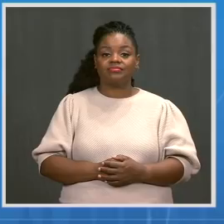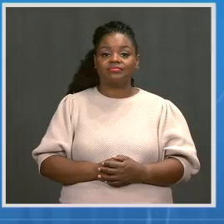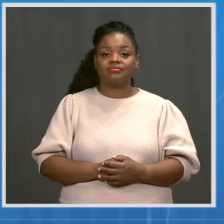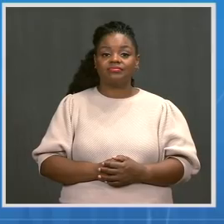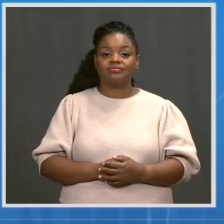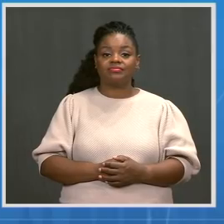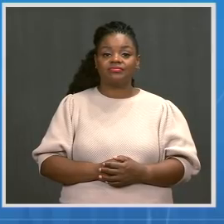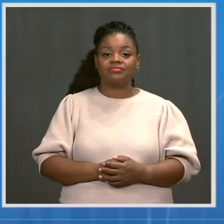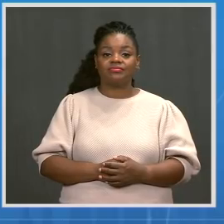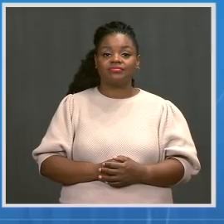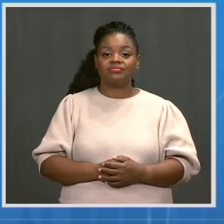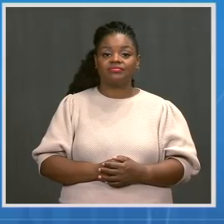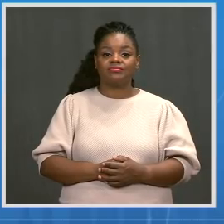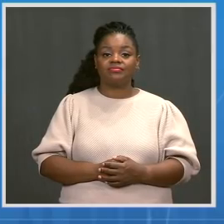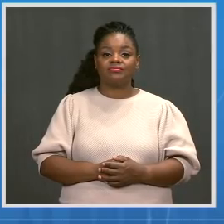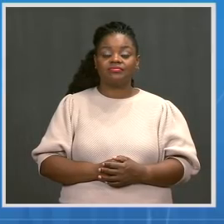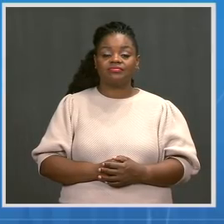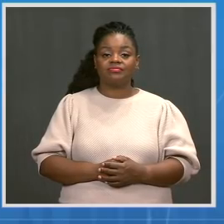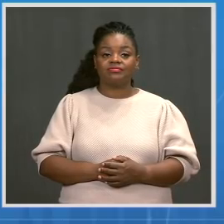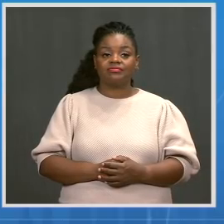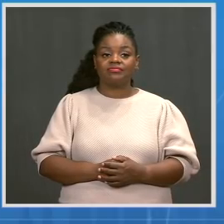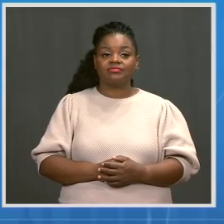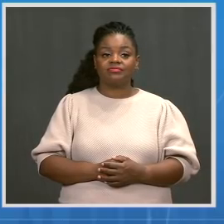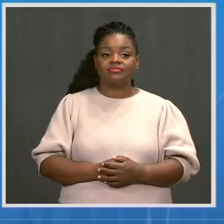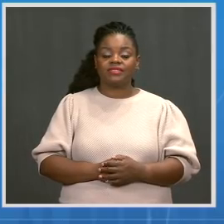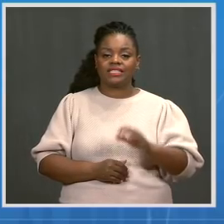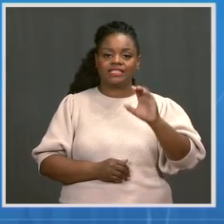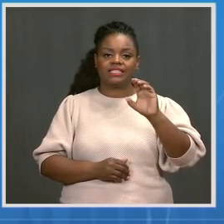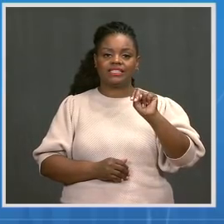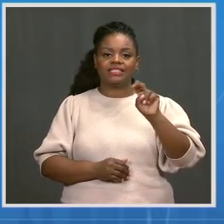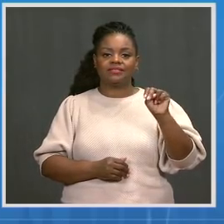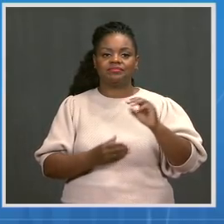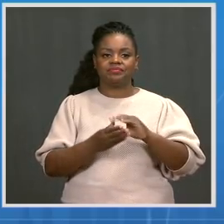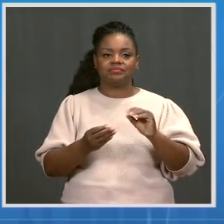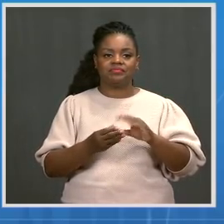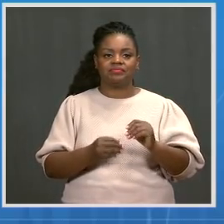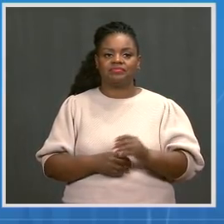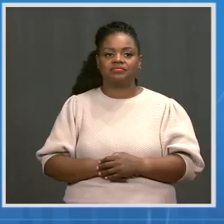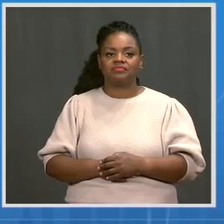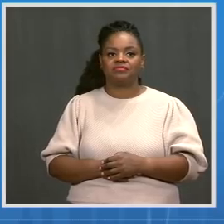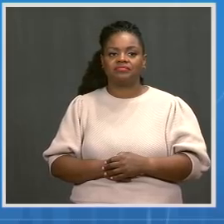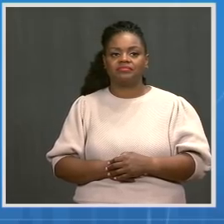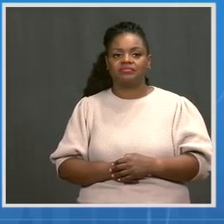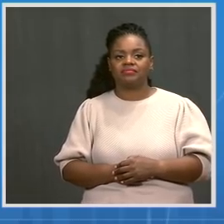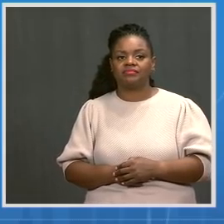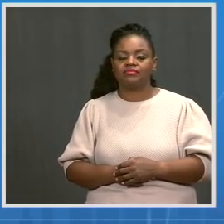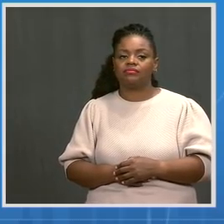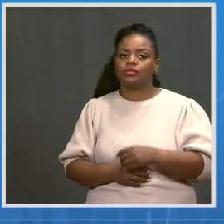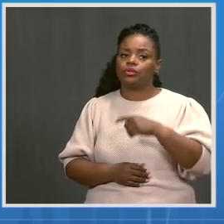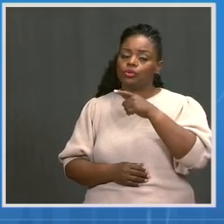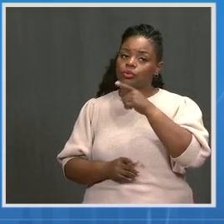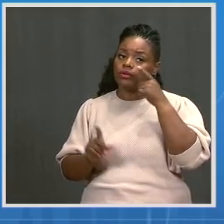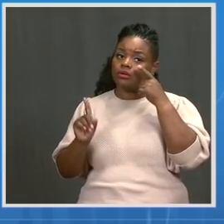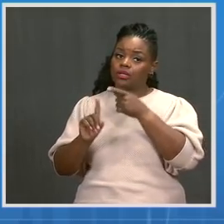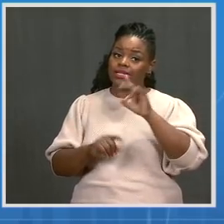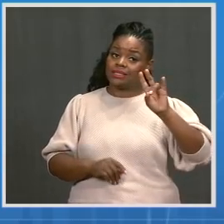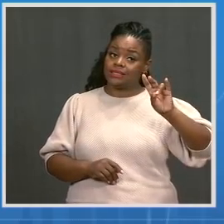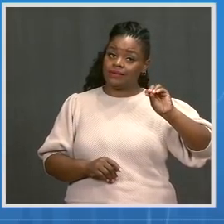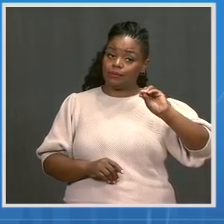The Press: Thanks so much for doing this. Since we're not going to hit this goal now of 70 percent with one shot by July 4th,